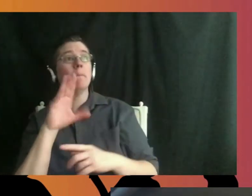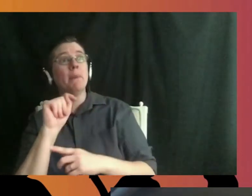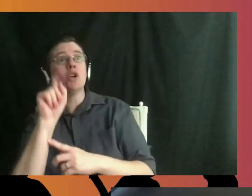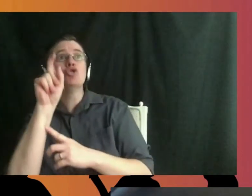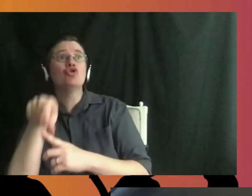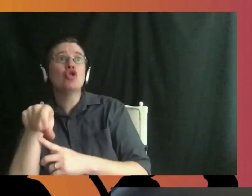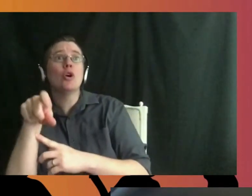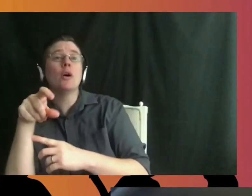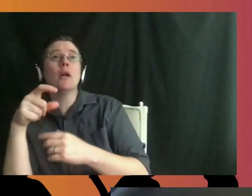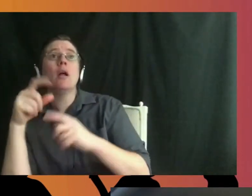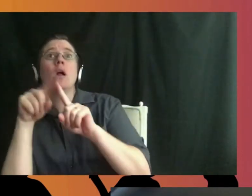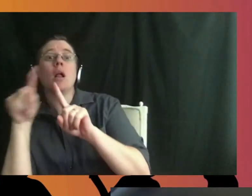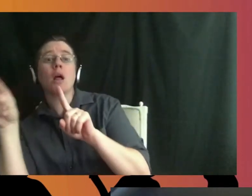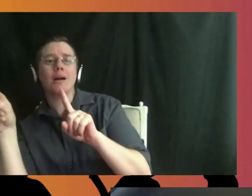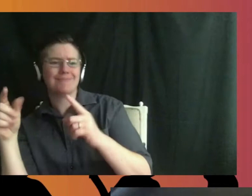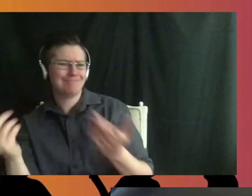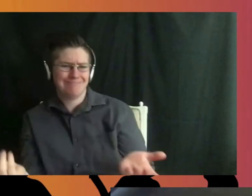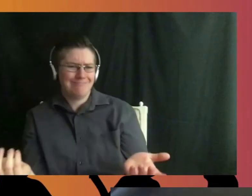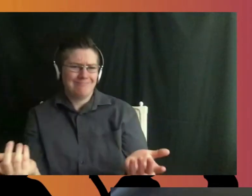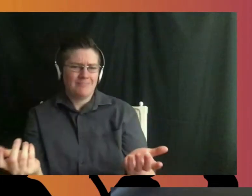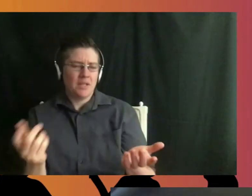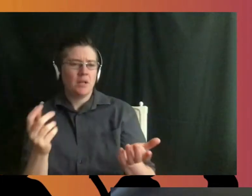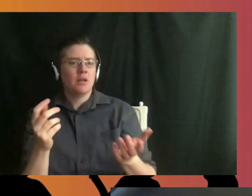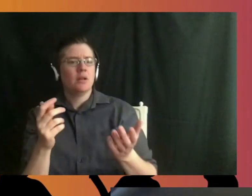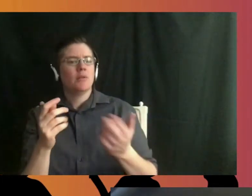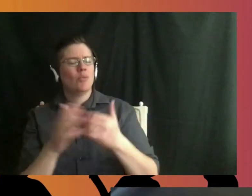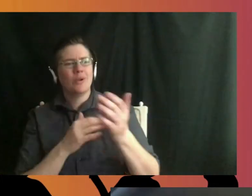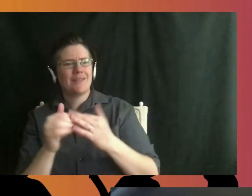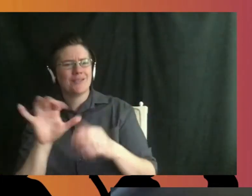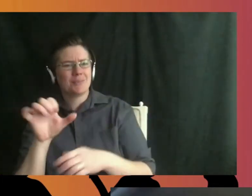don't think that really justifies their death which not many people understand